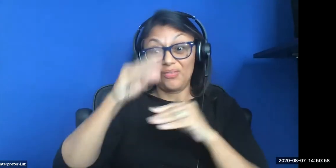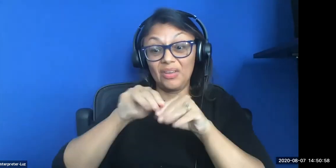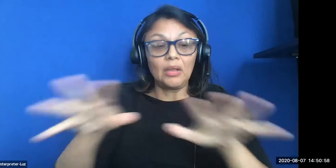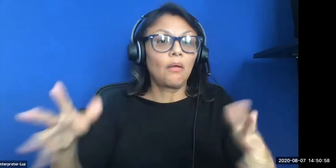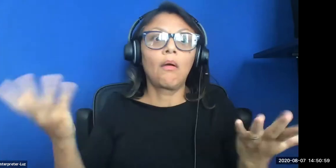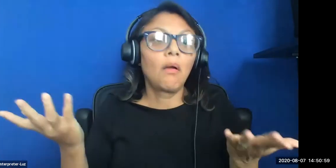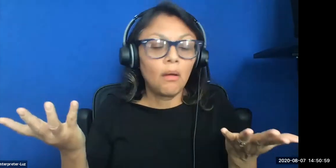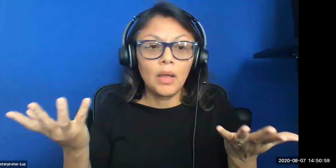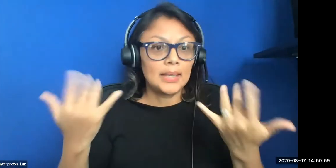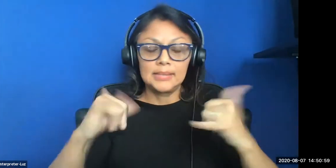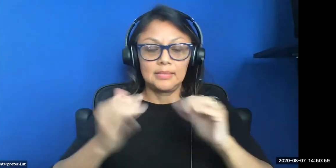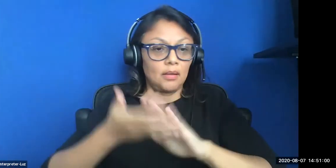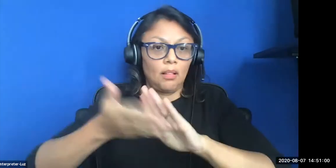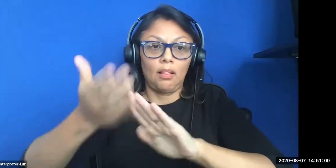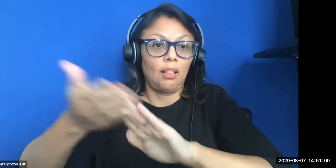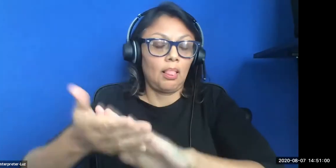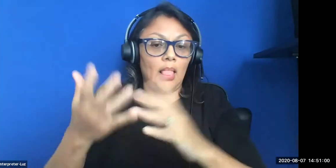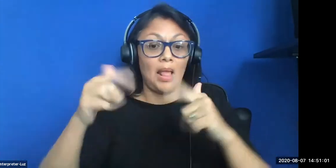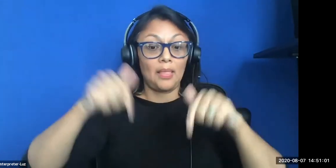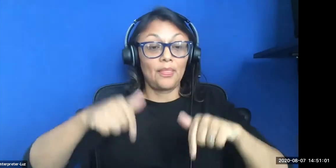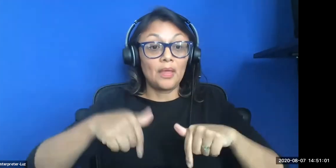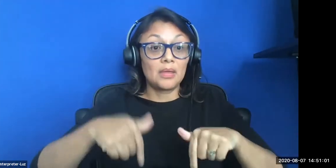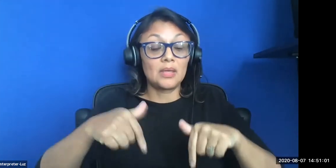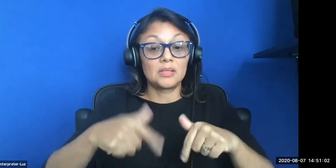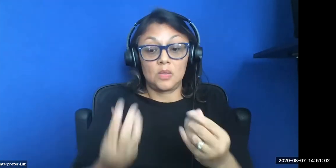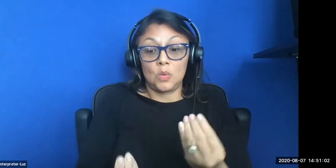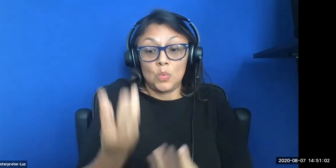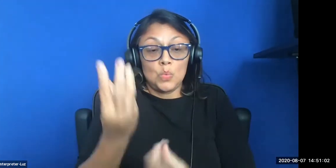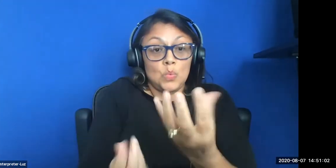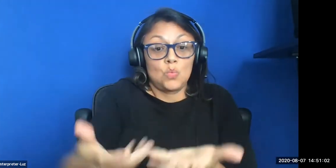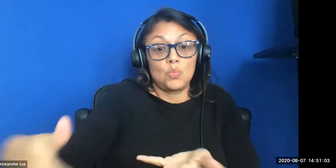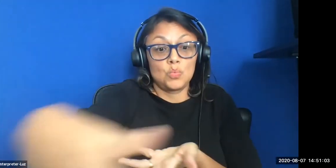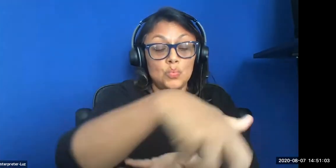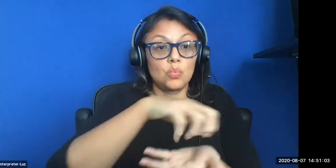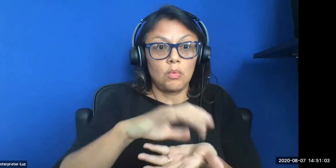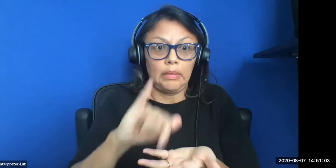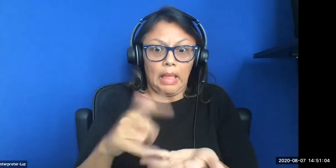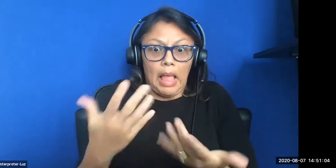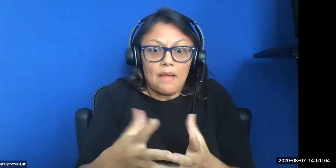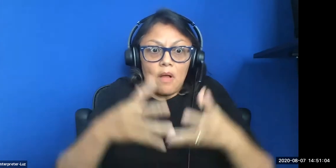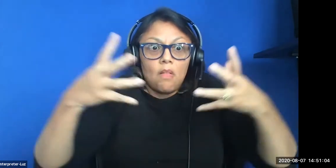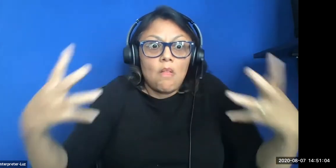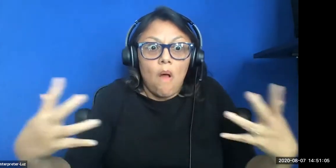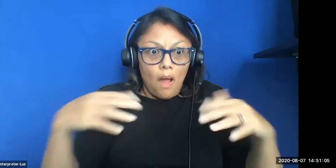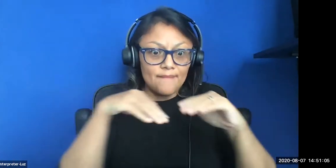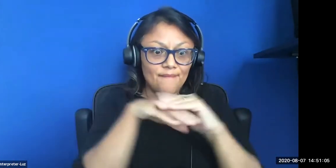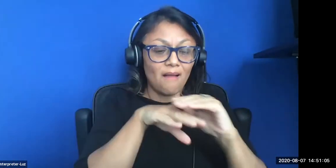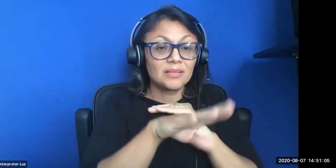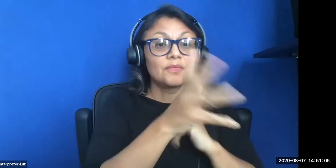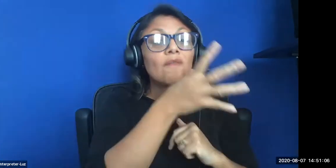Channelle Charest: And in this place of agriculture, we actually have access to so much of the farming community that food waste.